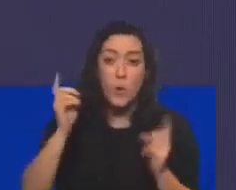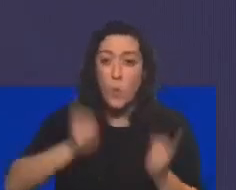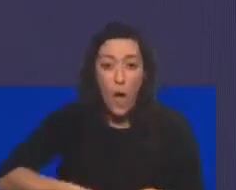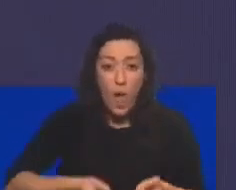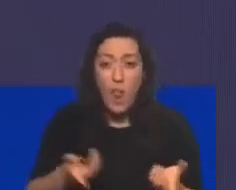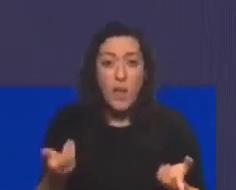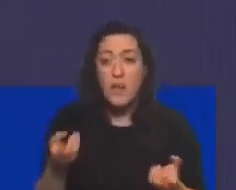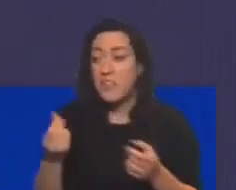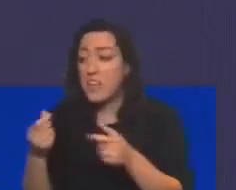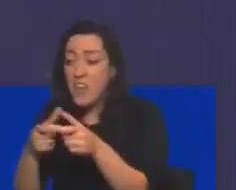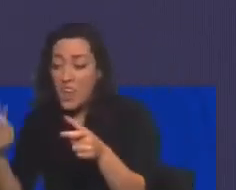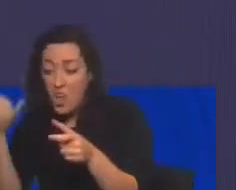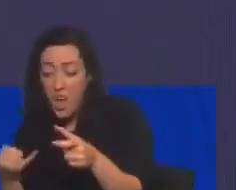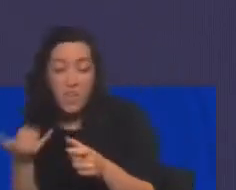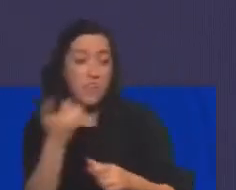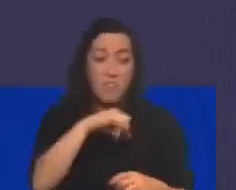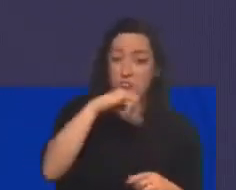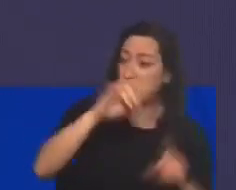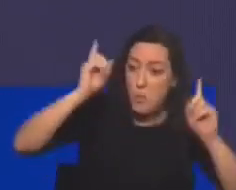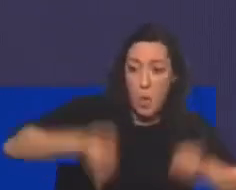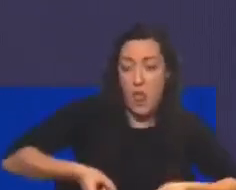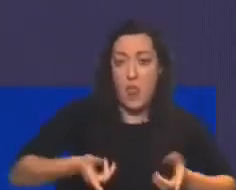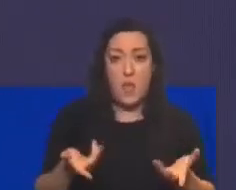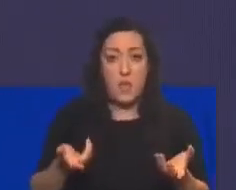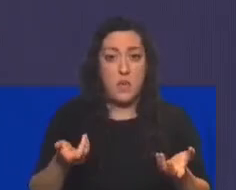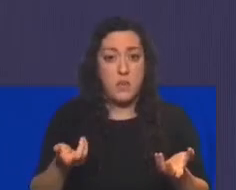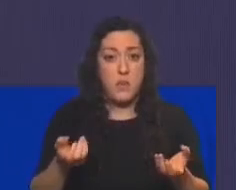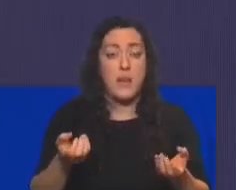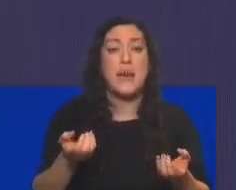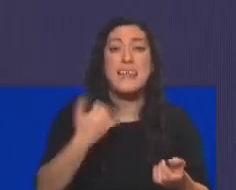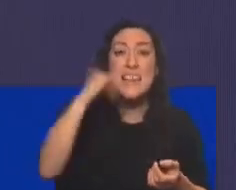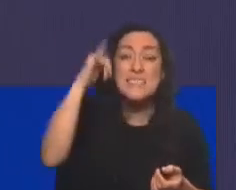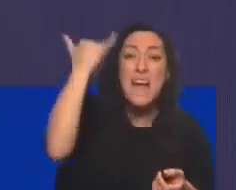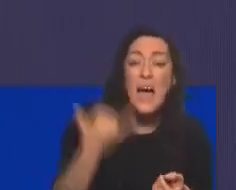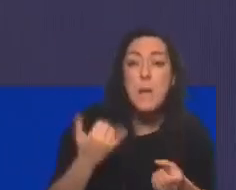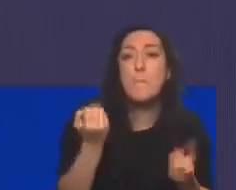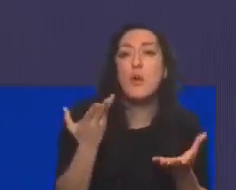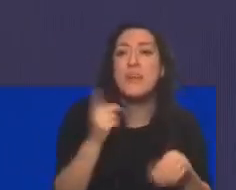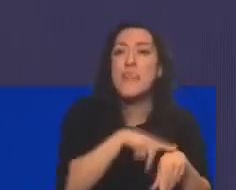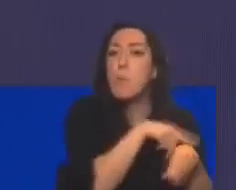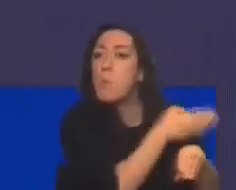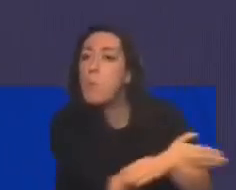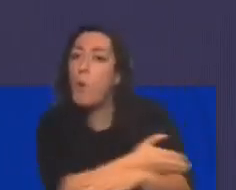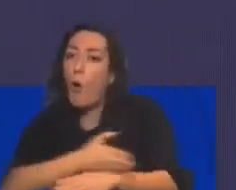interest rate exists because time exists. The interest rate has to do with the mechanism